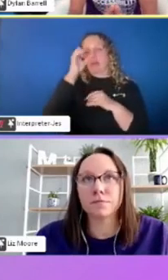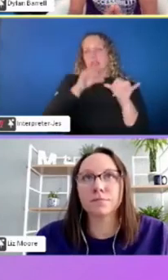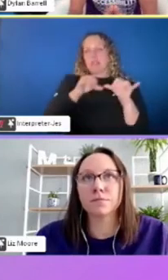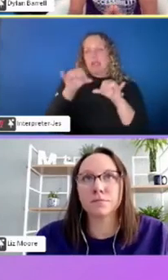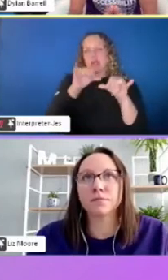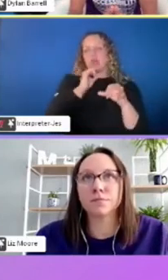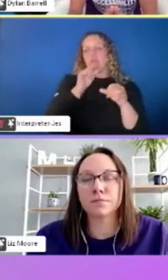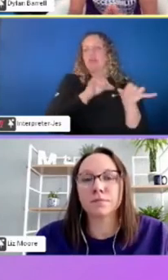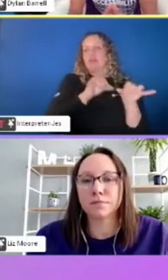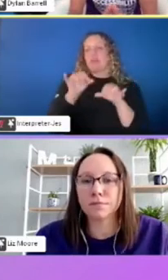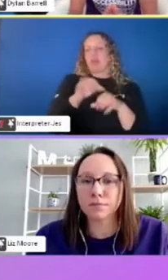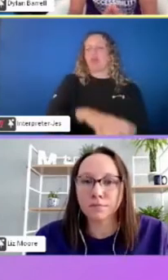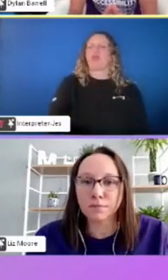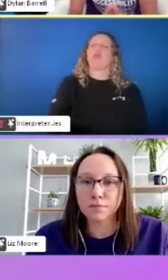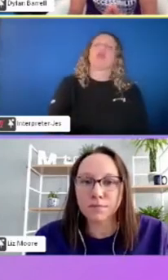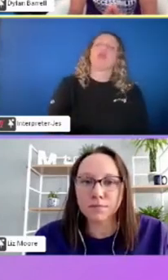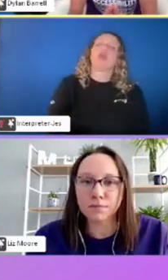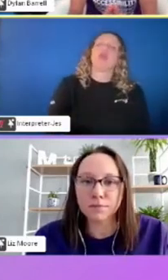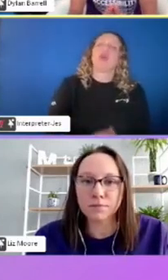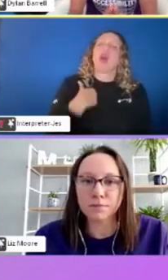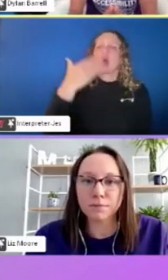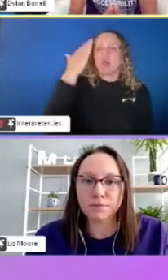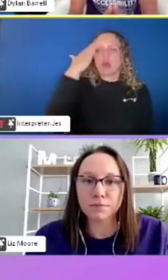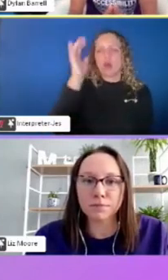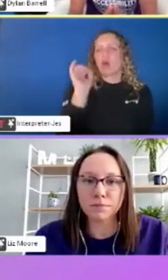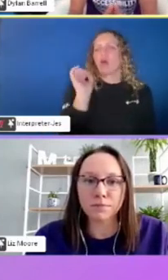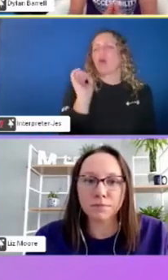And I don't know of at this point in time